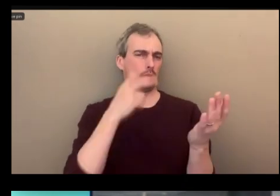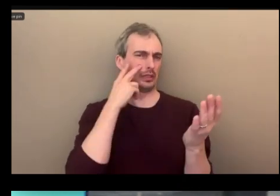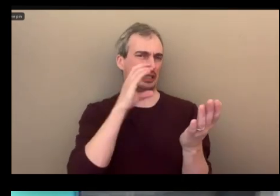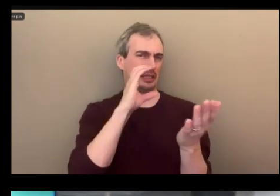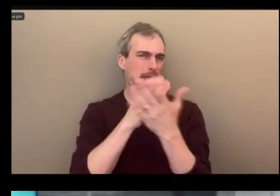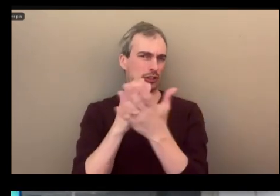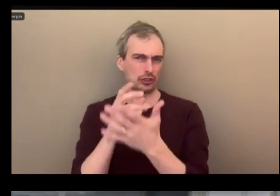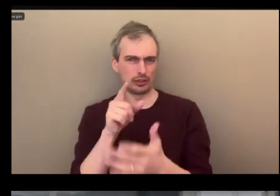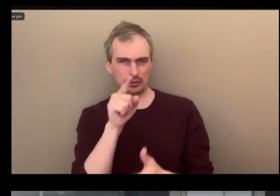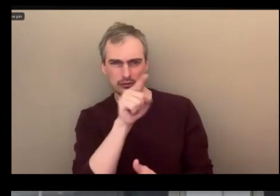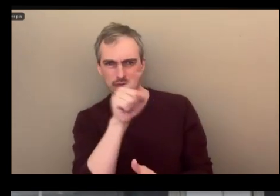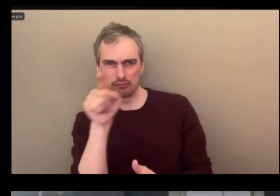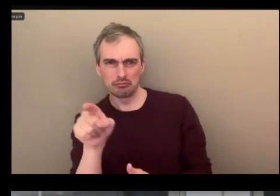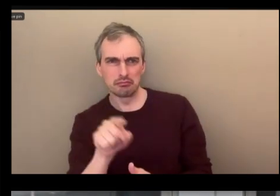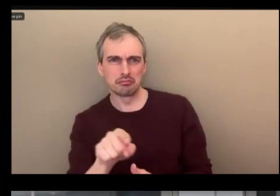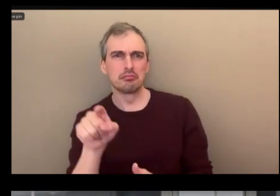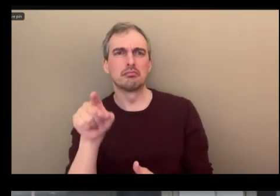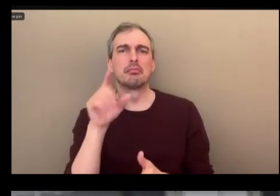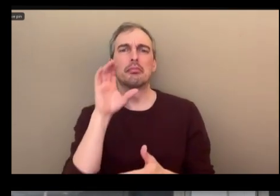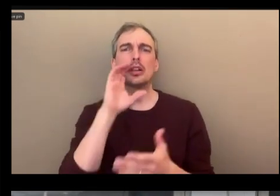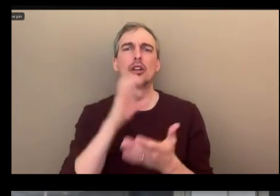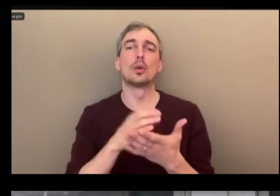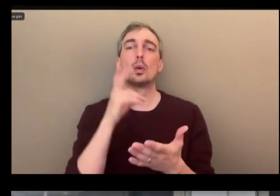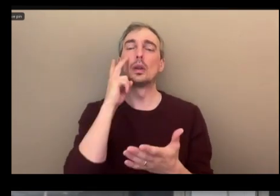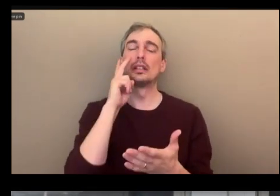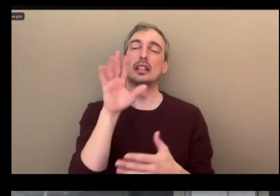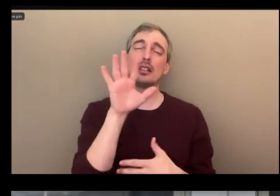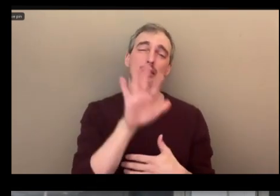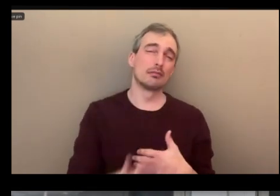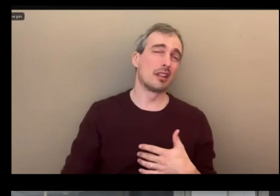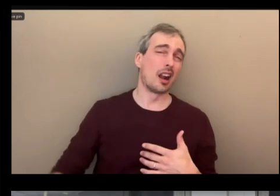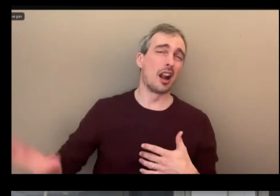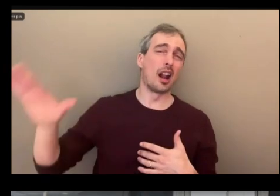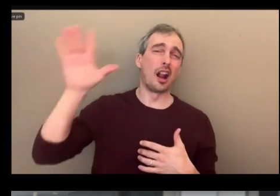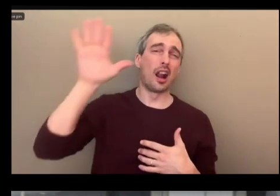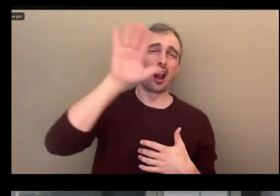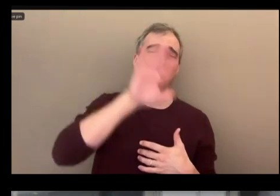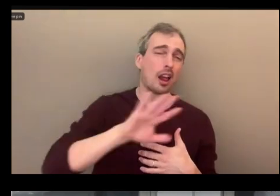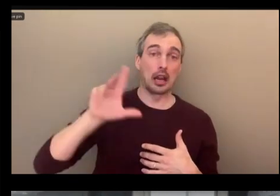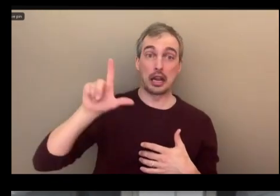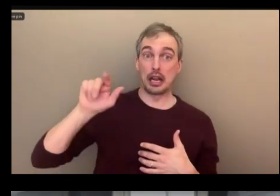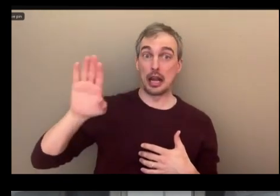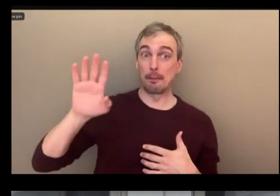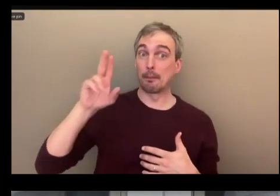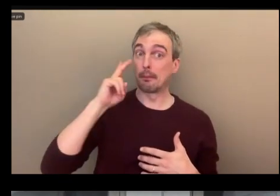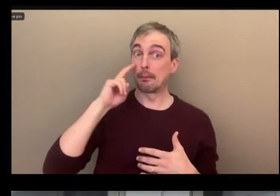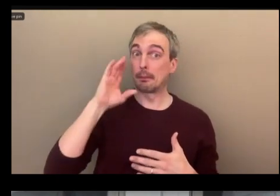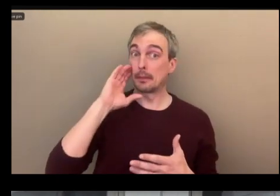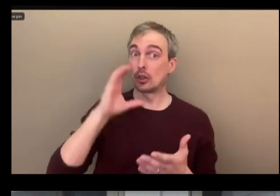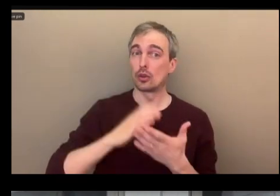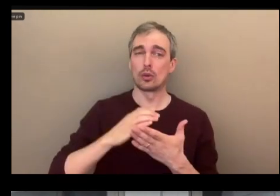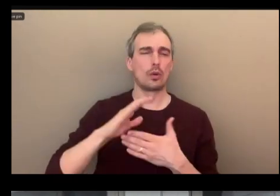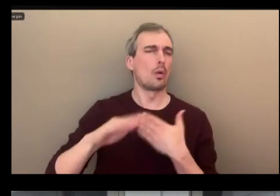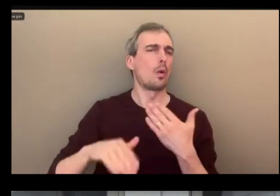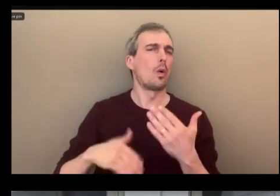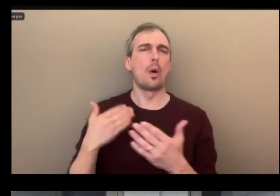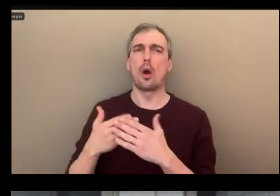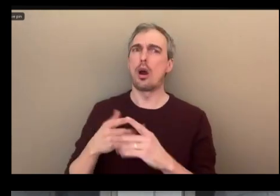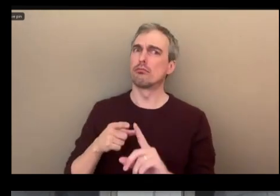Throughout the whole lab, there are pictures. And it's all about representation. So we have a number of pictures of people with disabilities